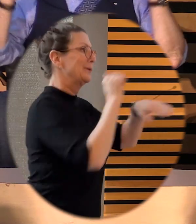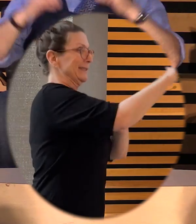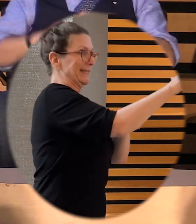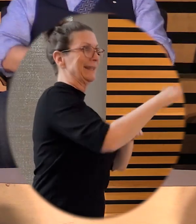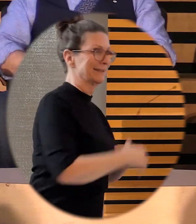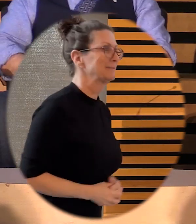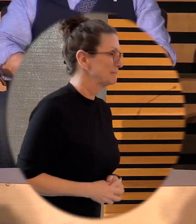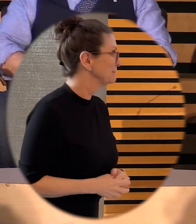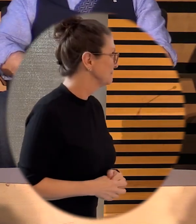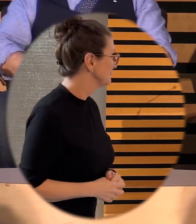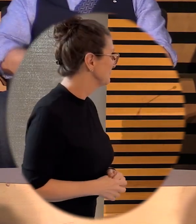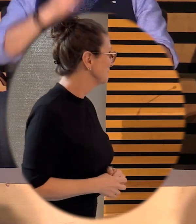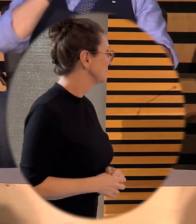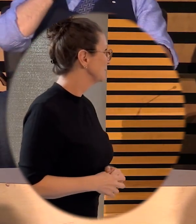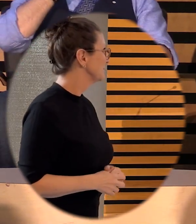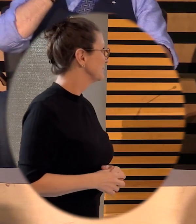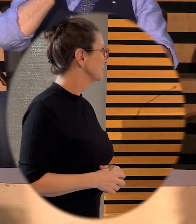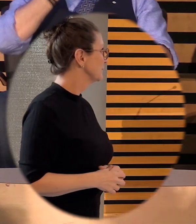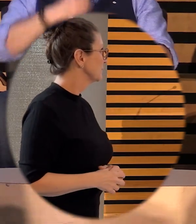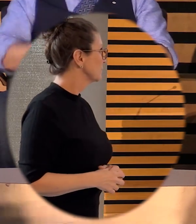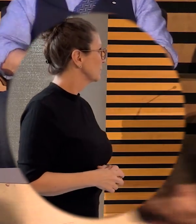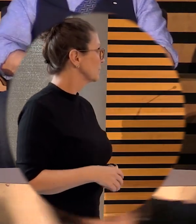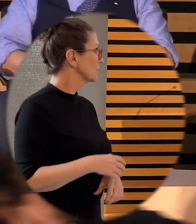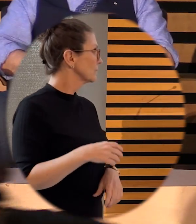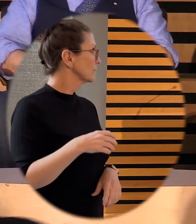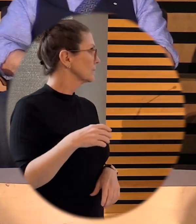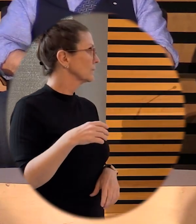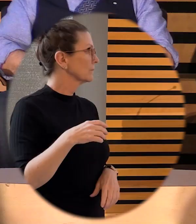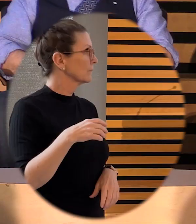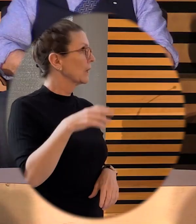So, um I'm very pleased to be here tonight and to to be able to join you in person and